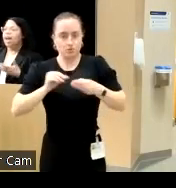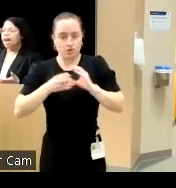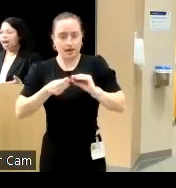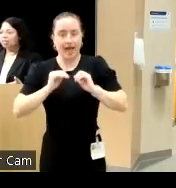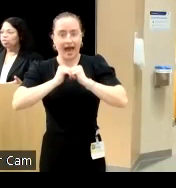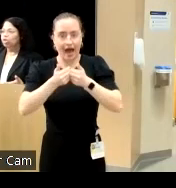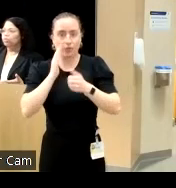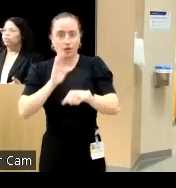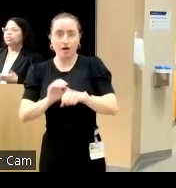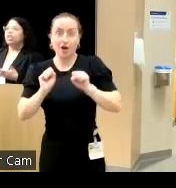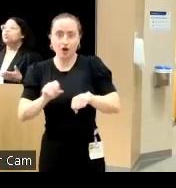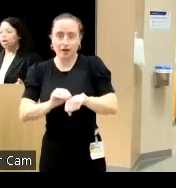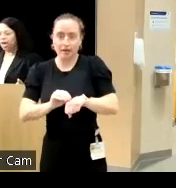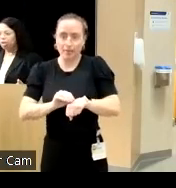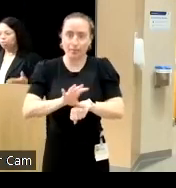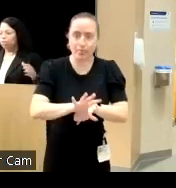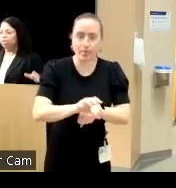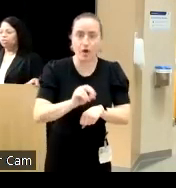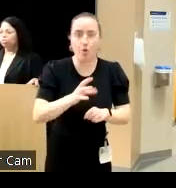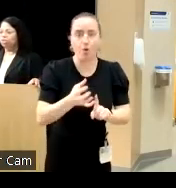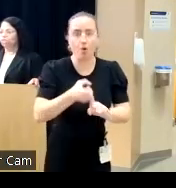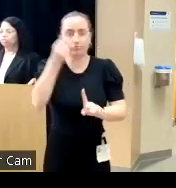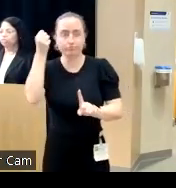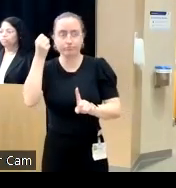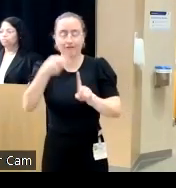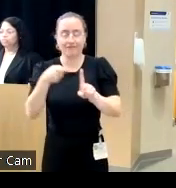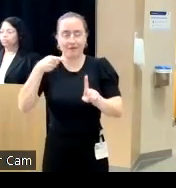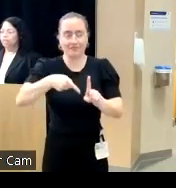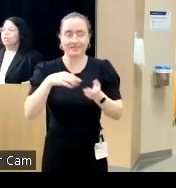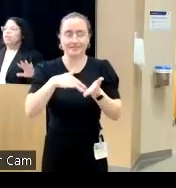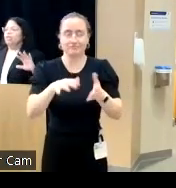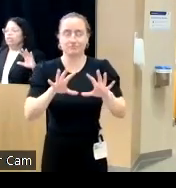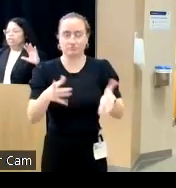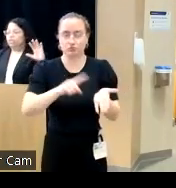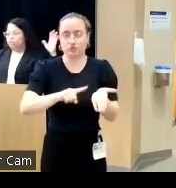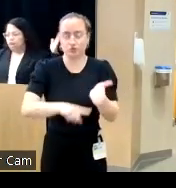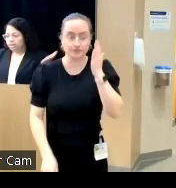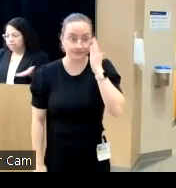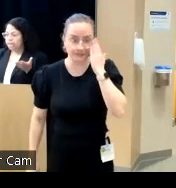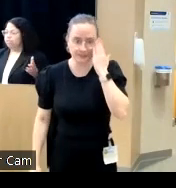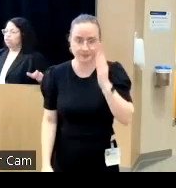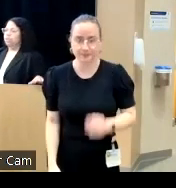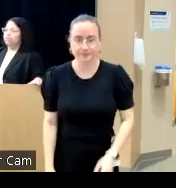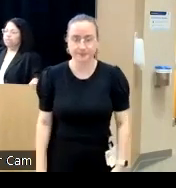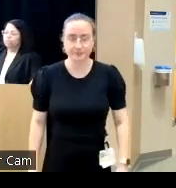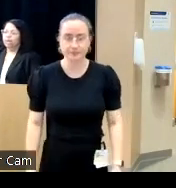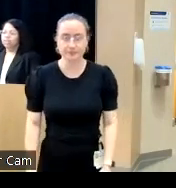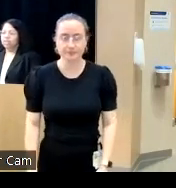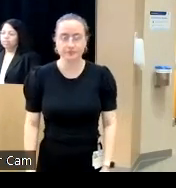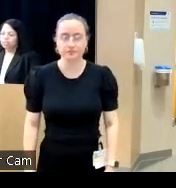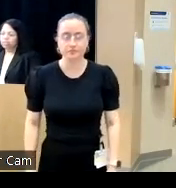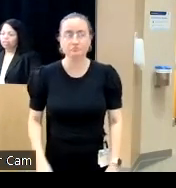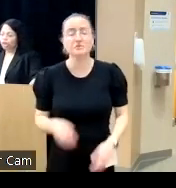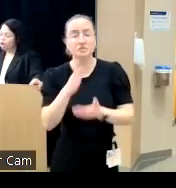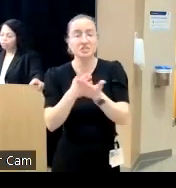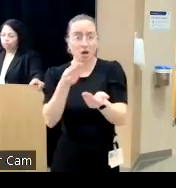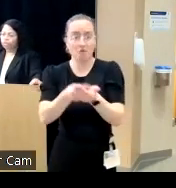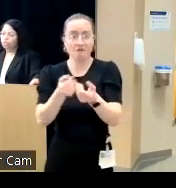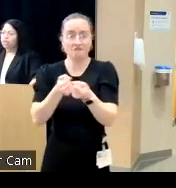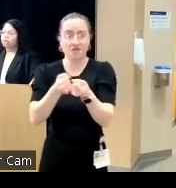fact add versus take away from this dimension so these are some of the funded projects all focused